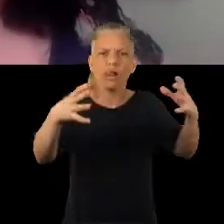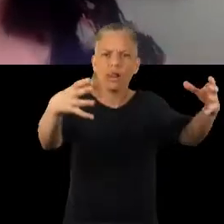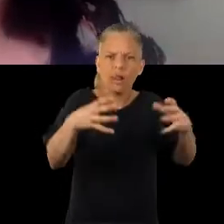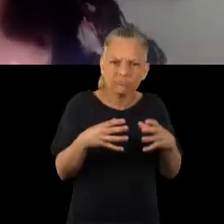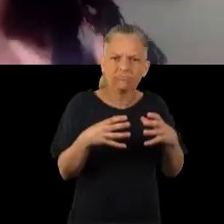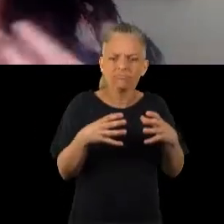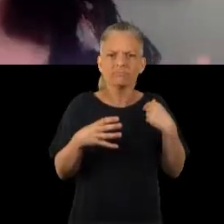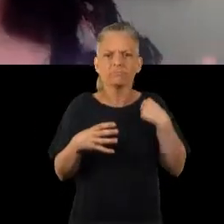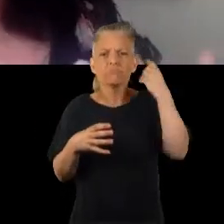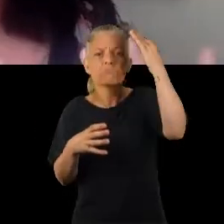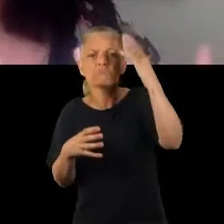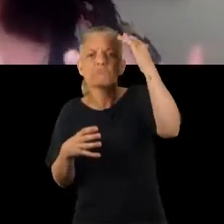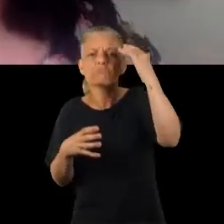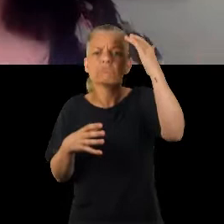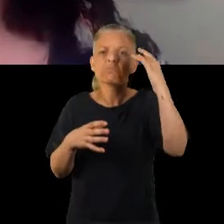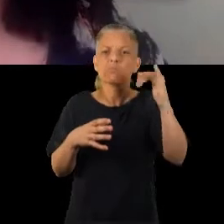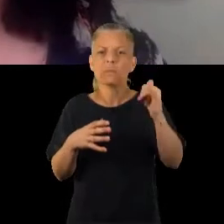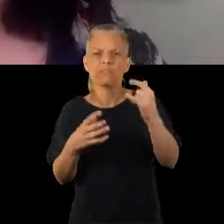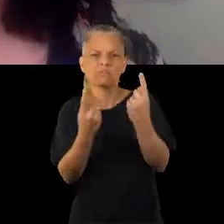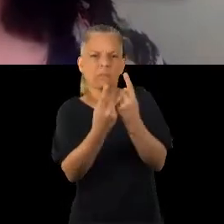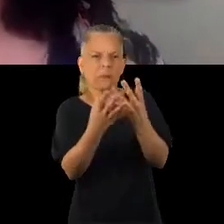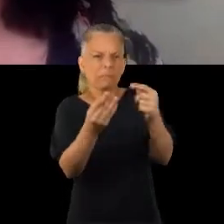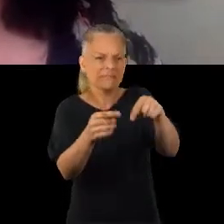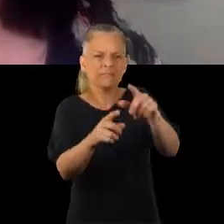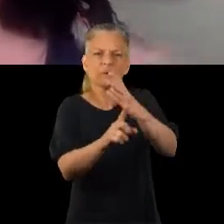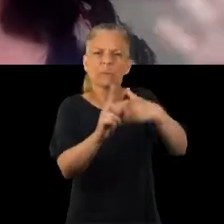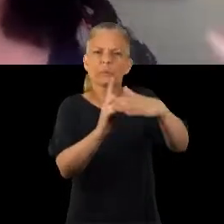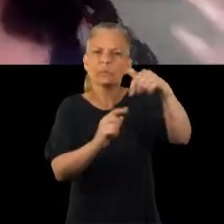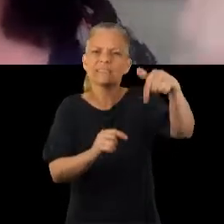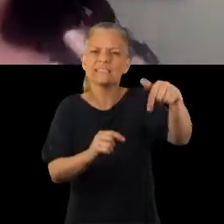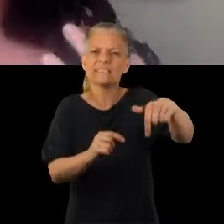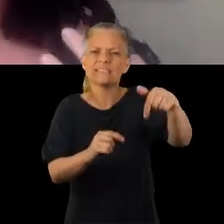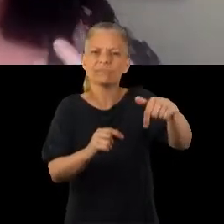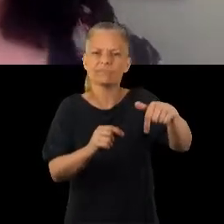in their journey through getting help. So Peer Hub was about bringing that back to our community,